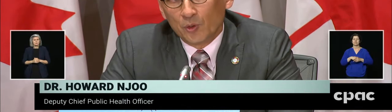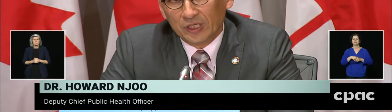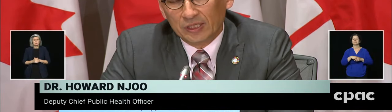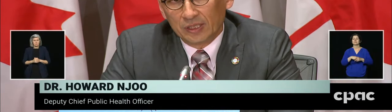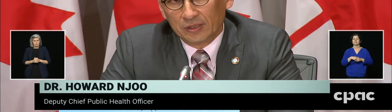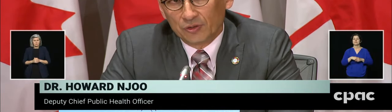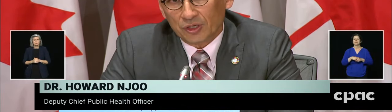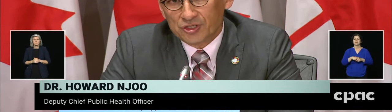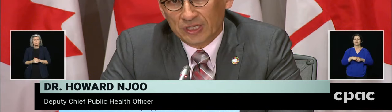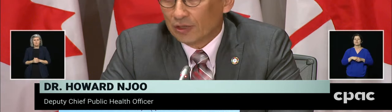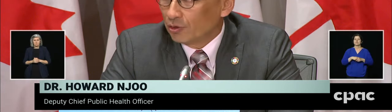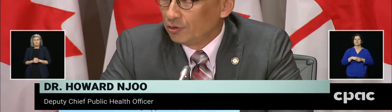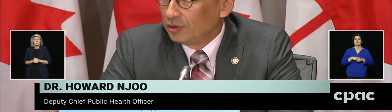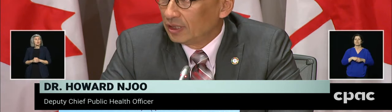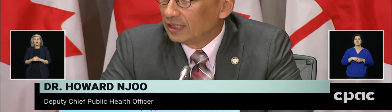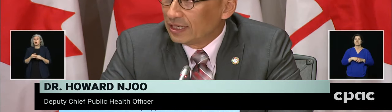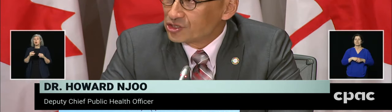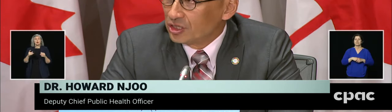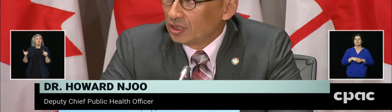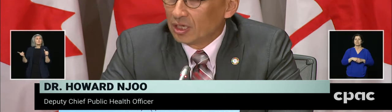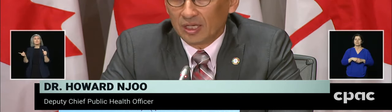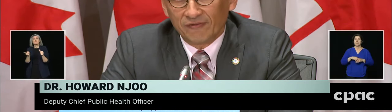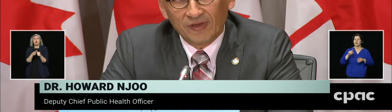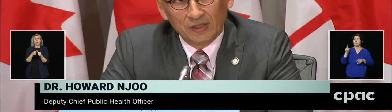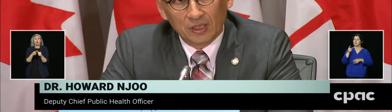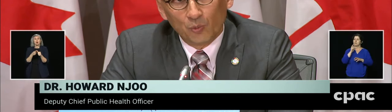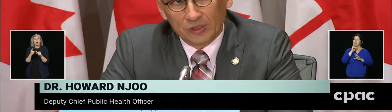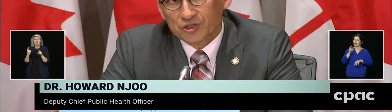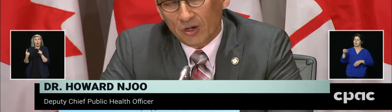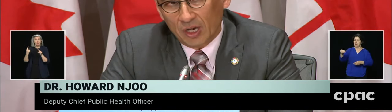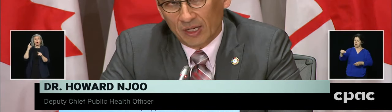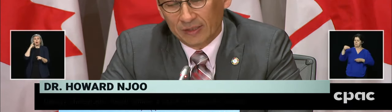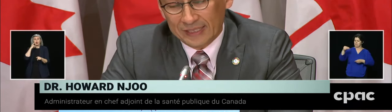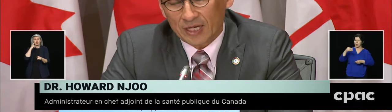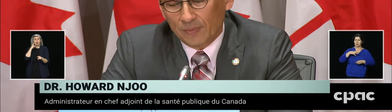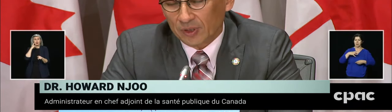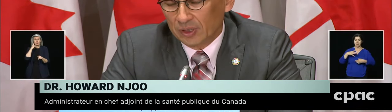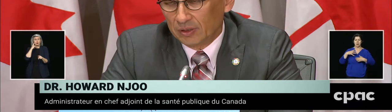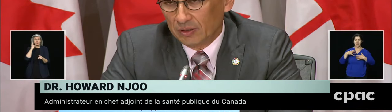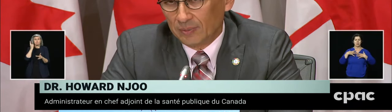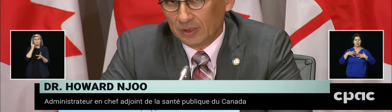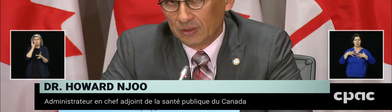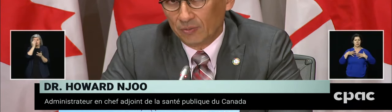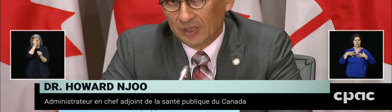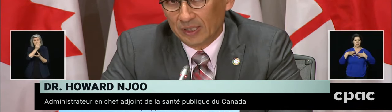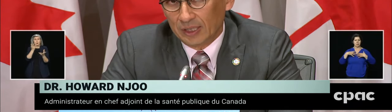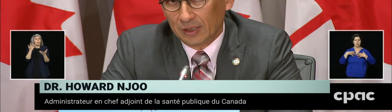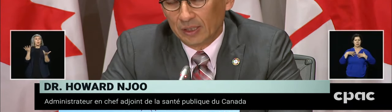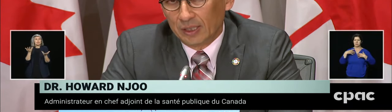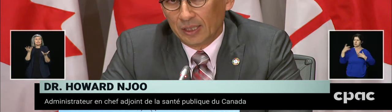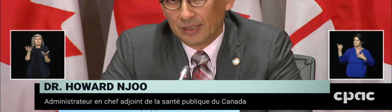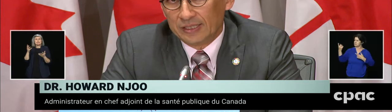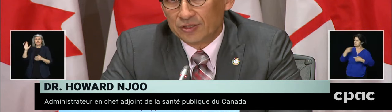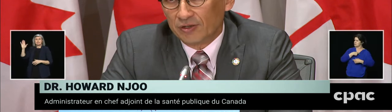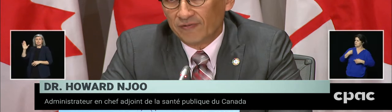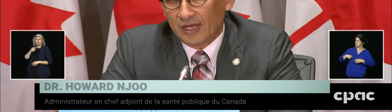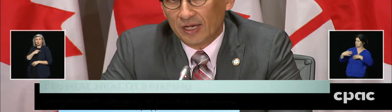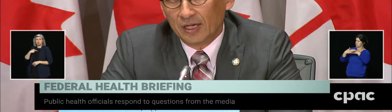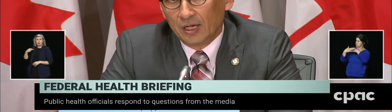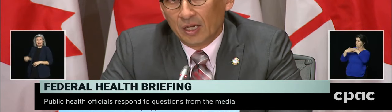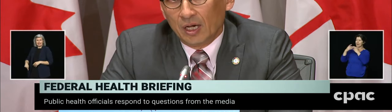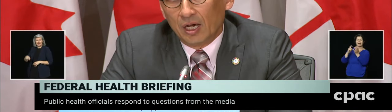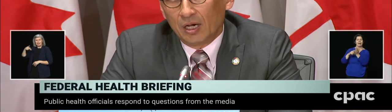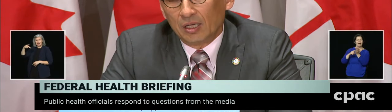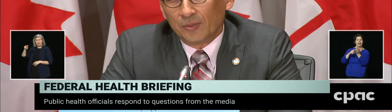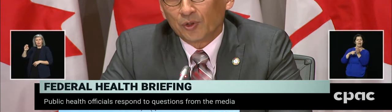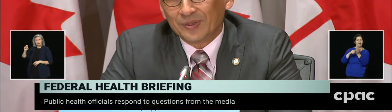CLEARLY WE HAD THE FIRST